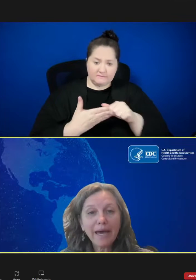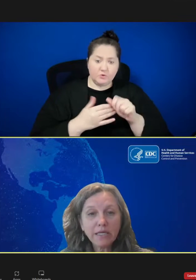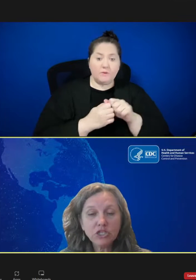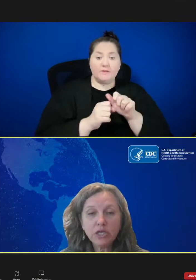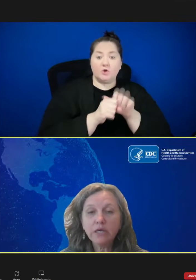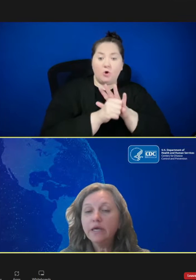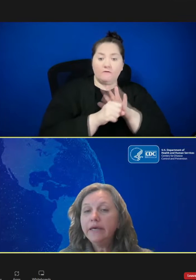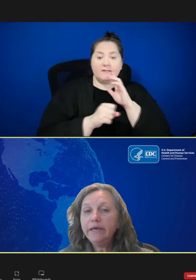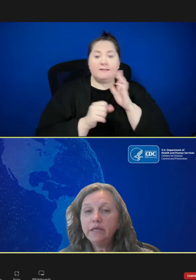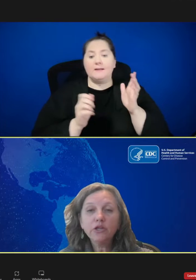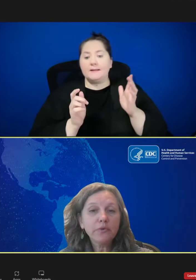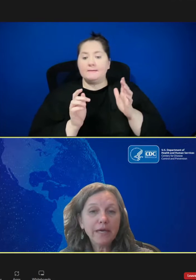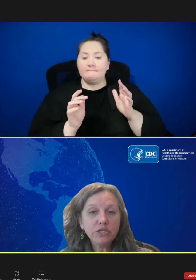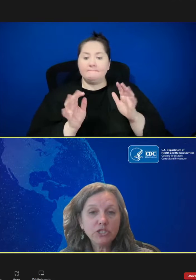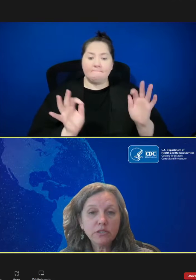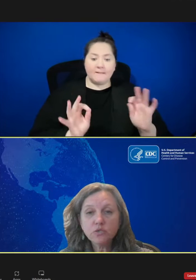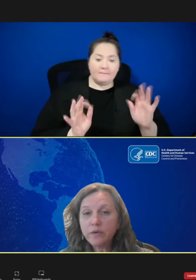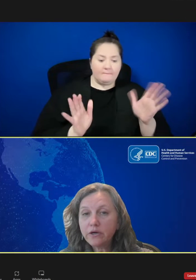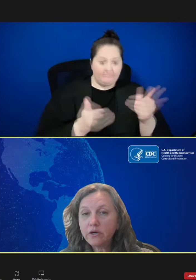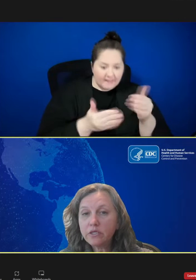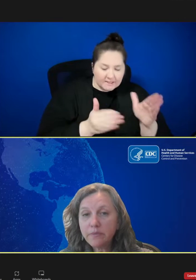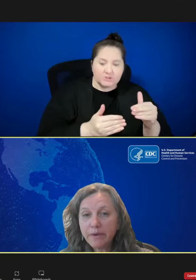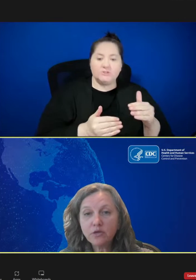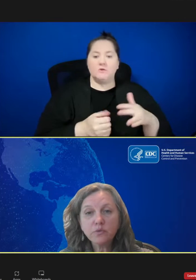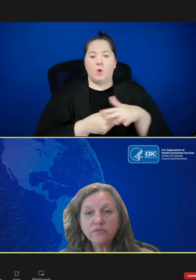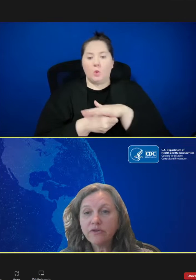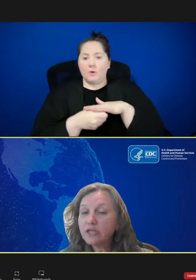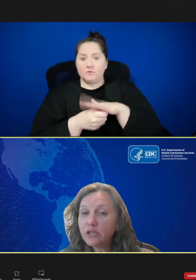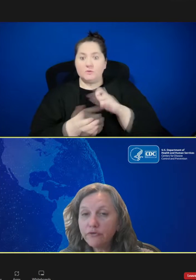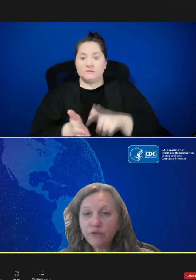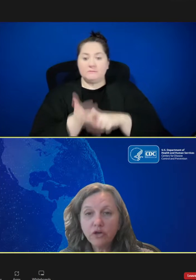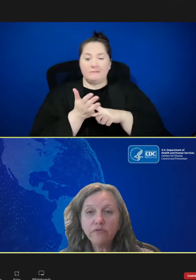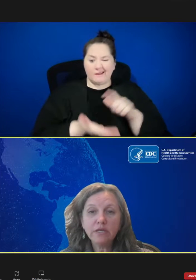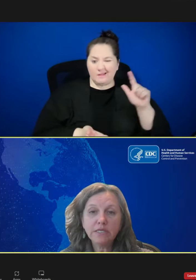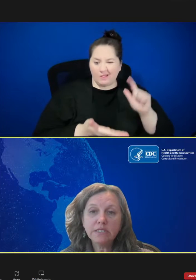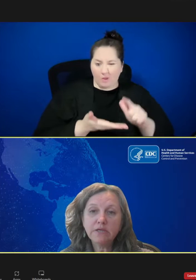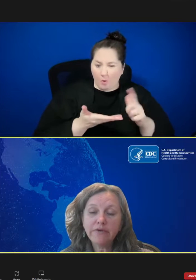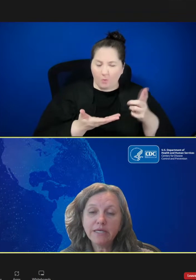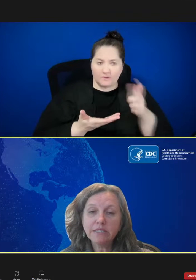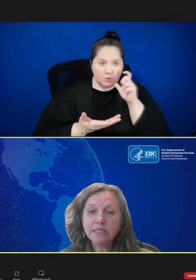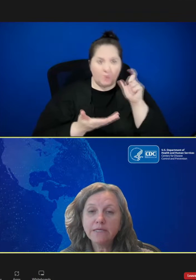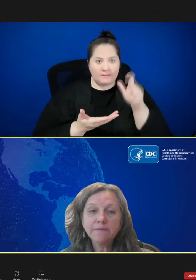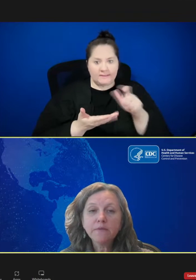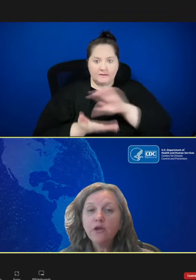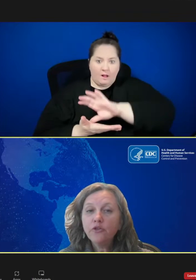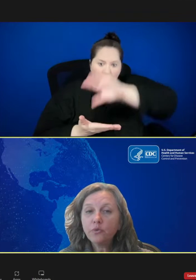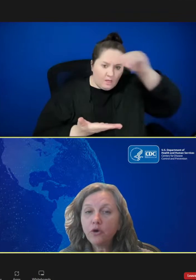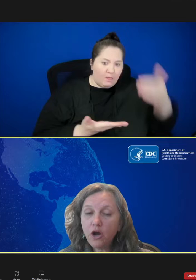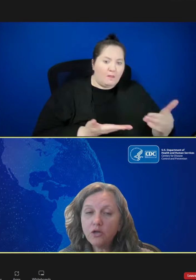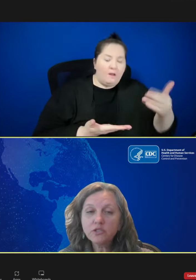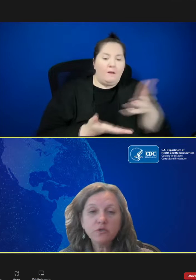packaging in locations where demand was very low for COVID-19 vaccine. There were also